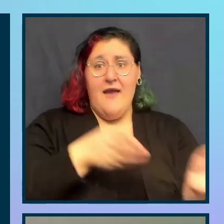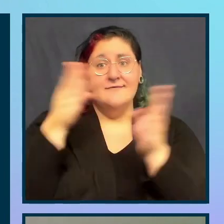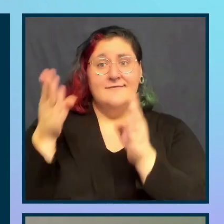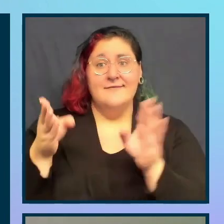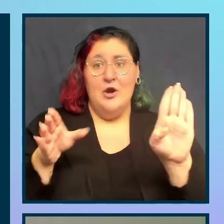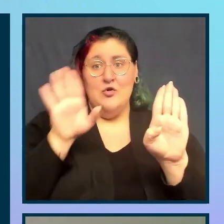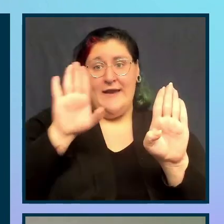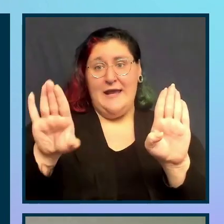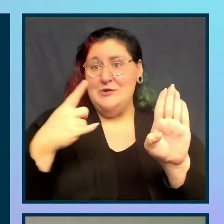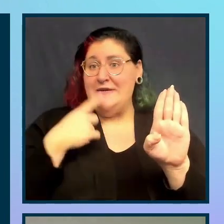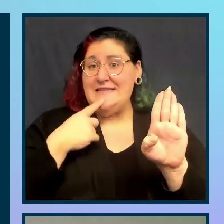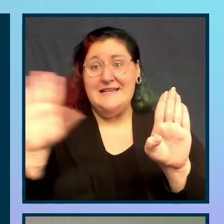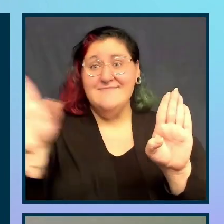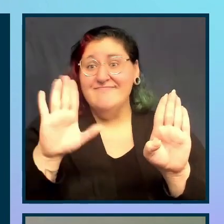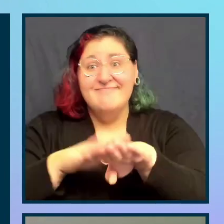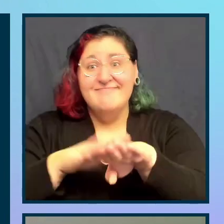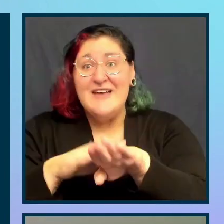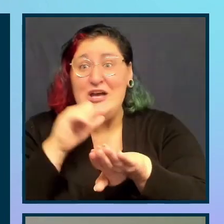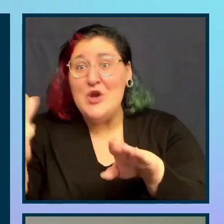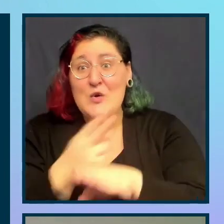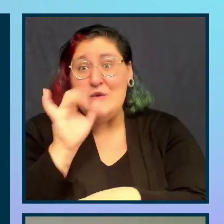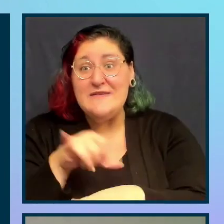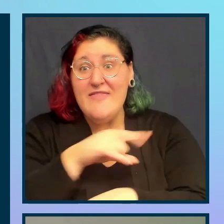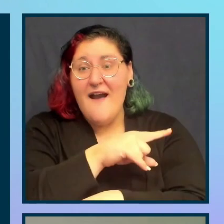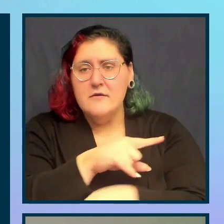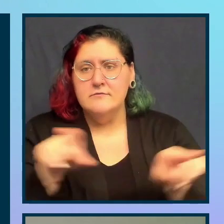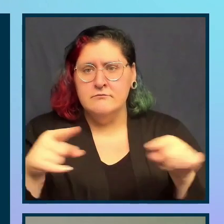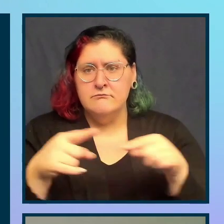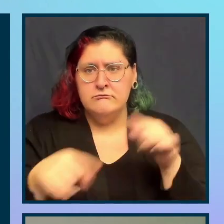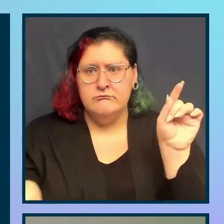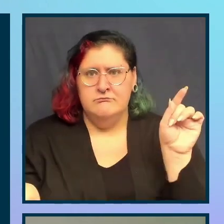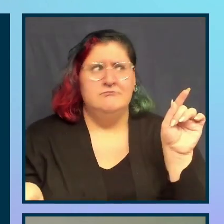So on the surface, they say exactly the opposite. So if you only looked at the ARIA practices guide